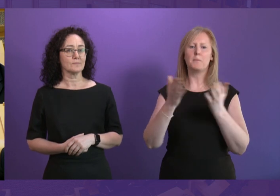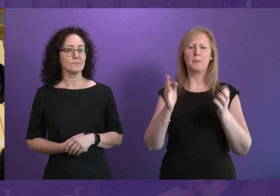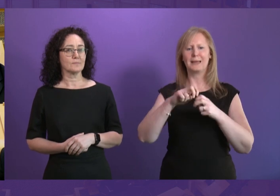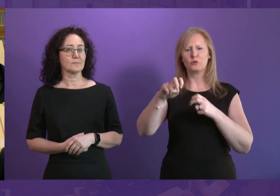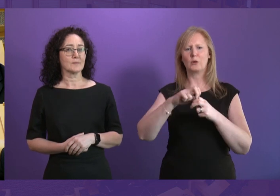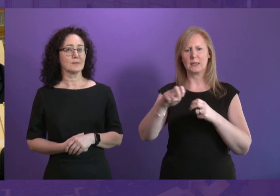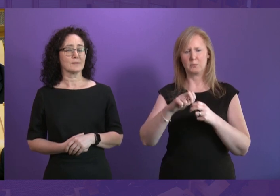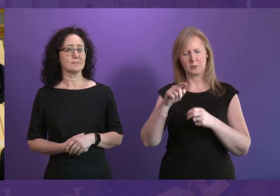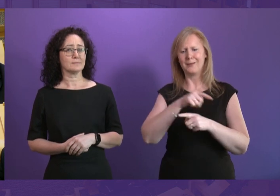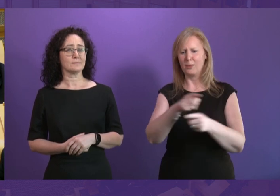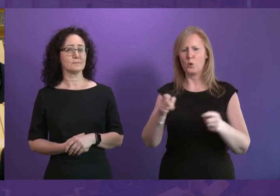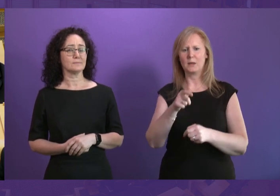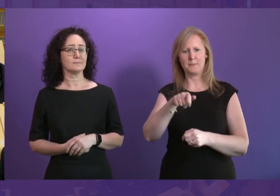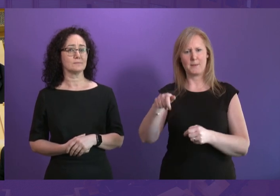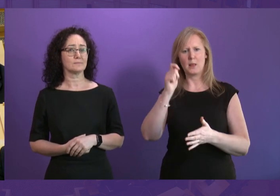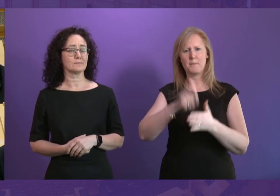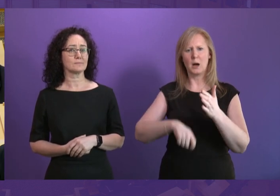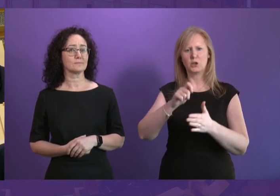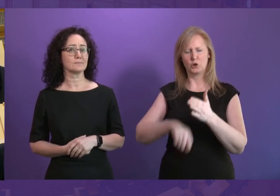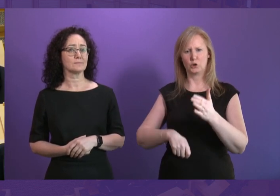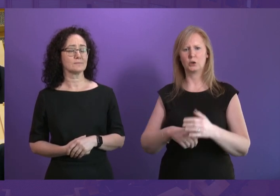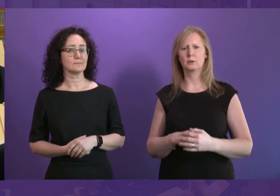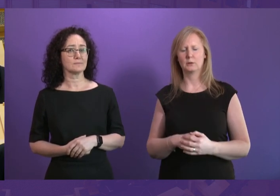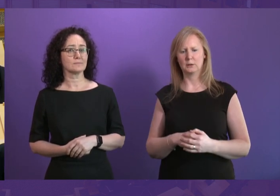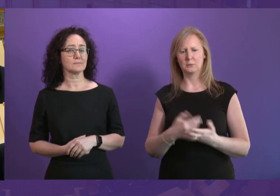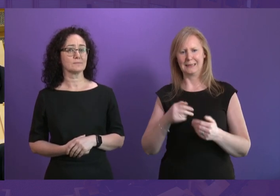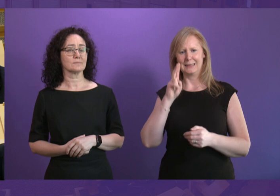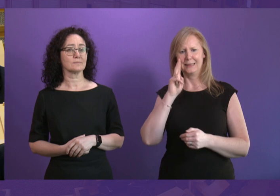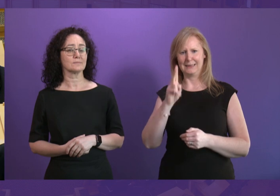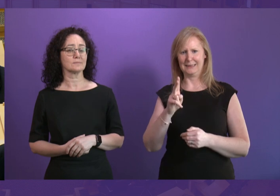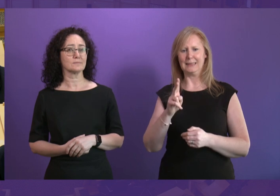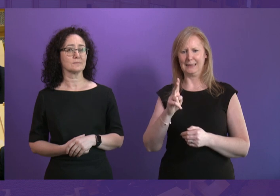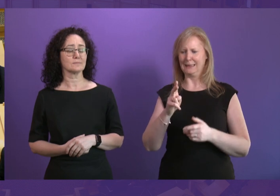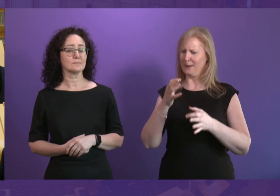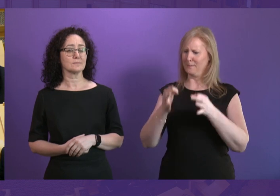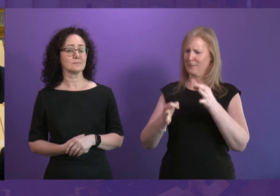All week, SNP ministers have been desperately distancing themselves from the car park tax,